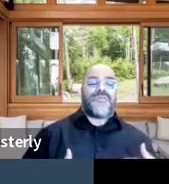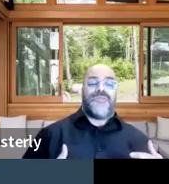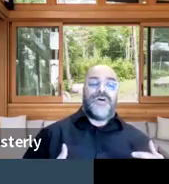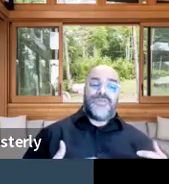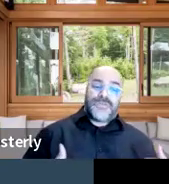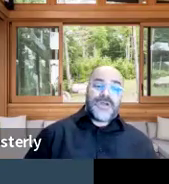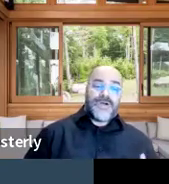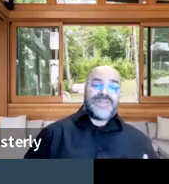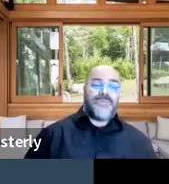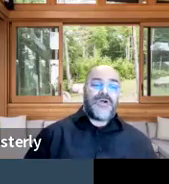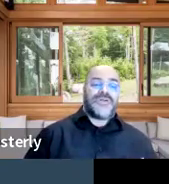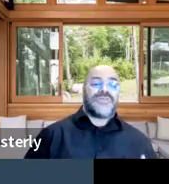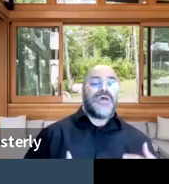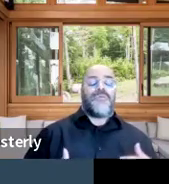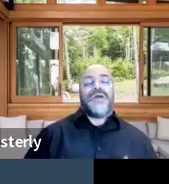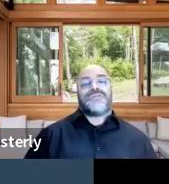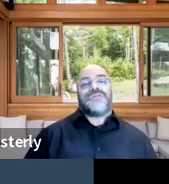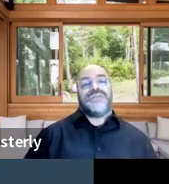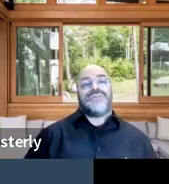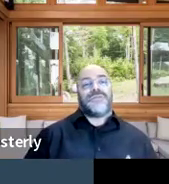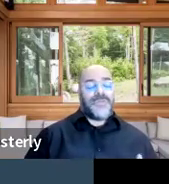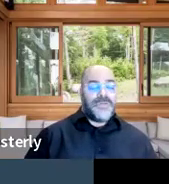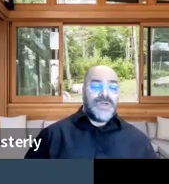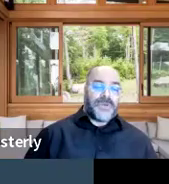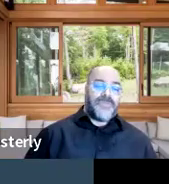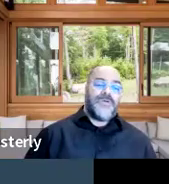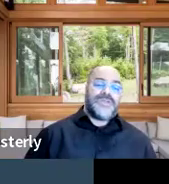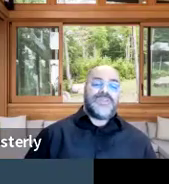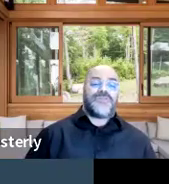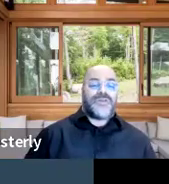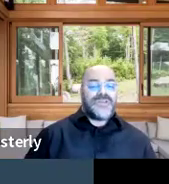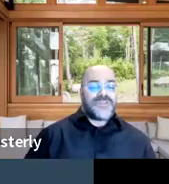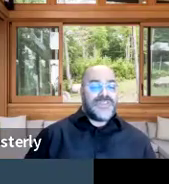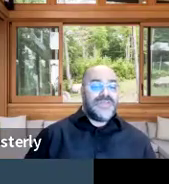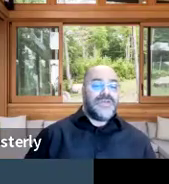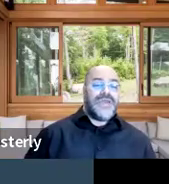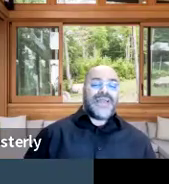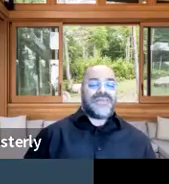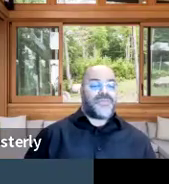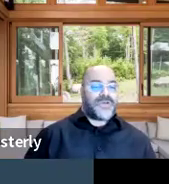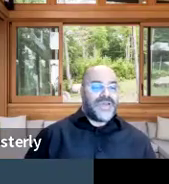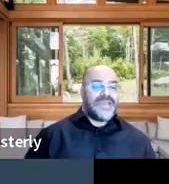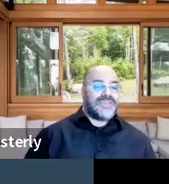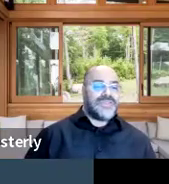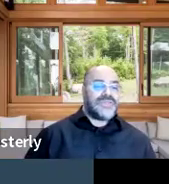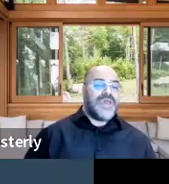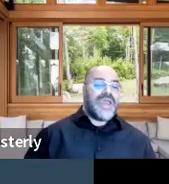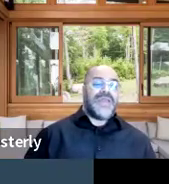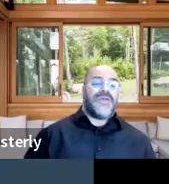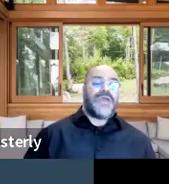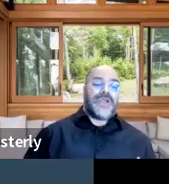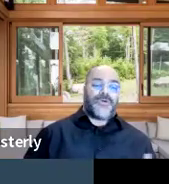our grantee partners, we also seek to promote digital literacy, accessible communications, and